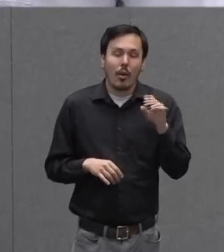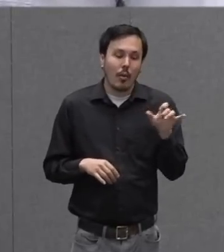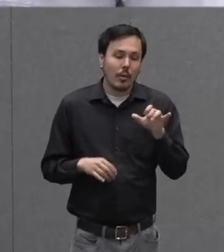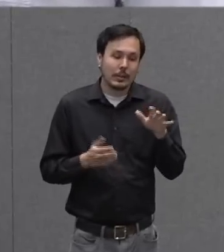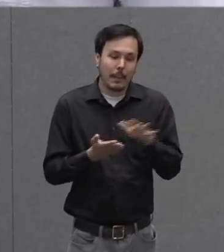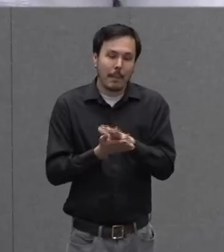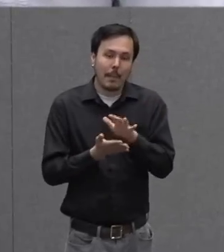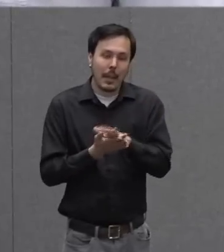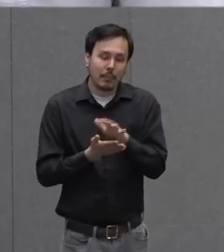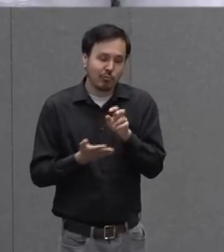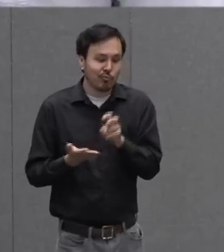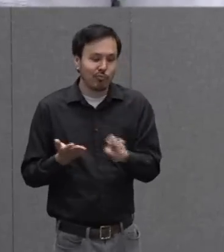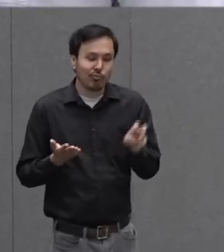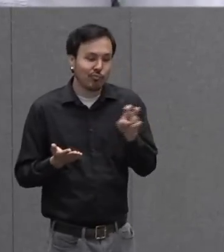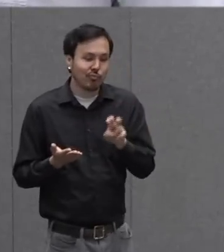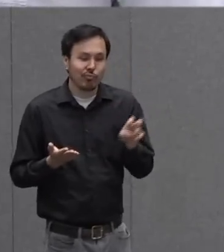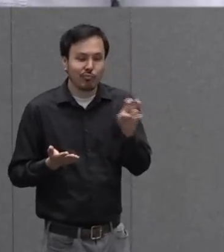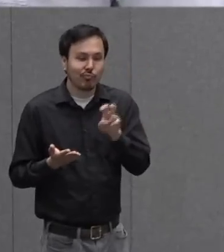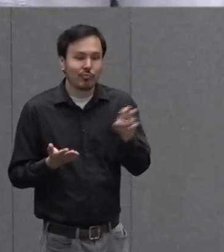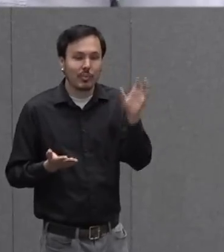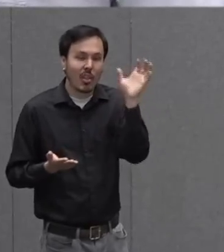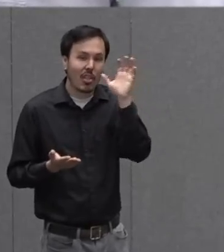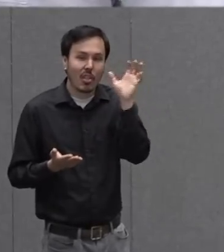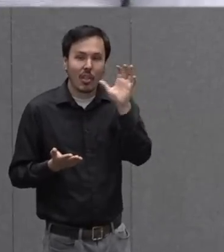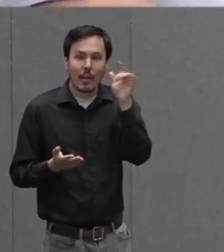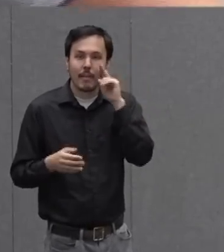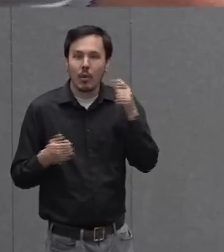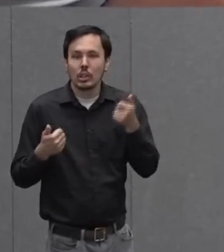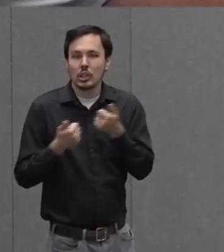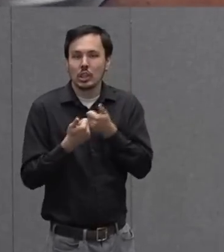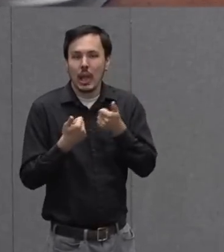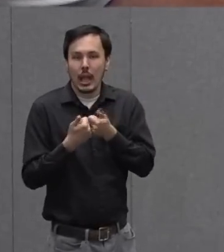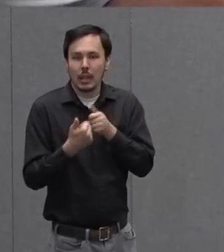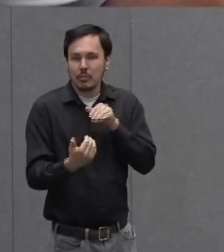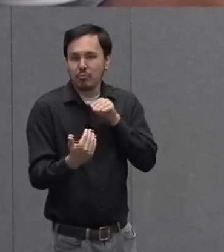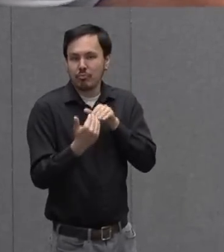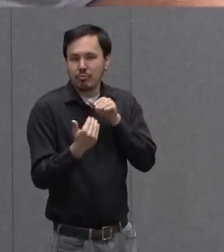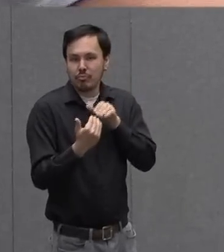traveled to her own kingdom seeking out a challenger to be equal.